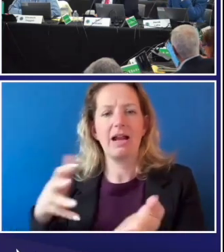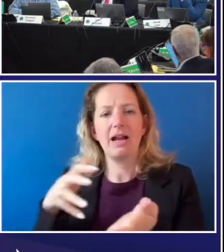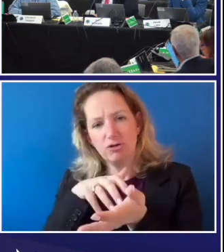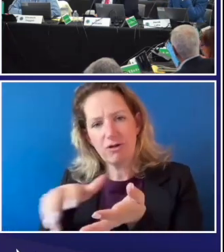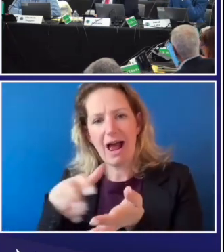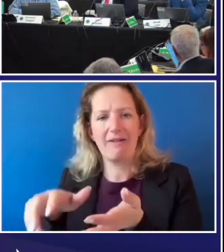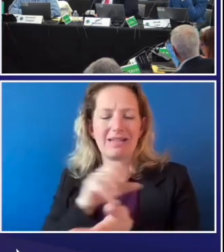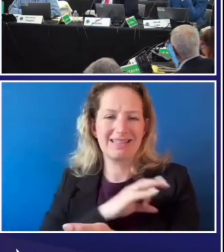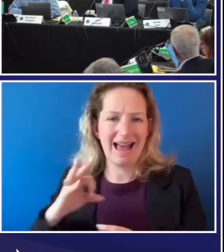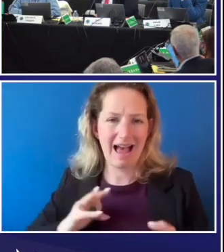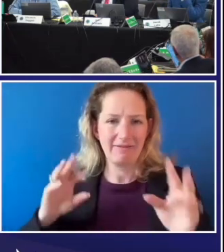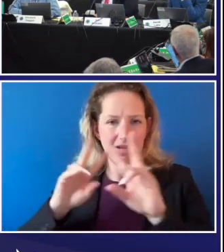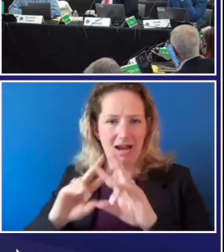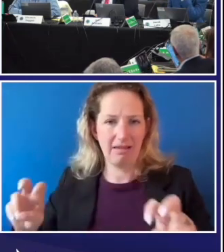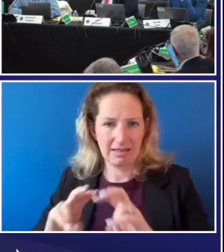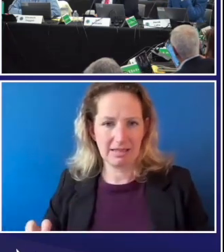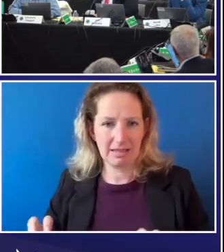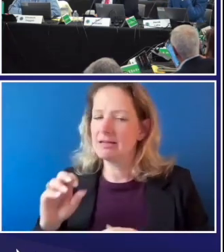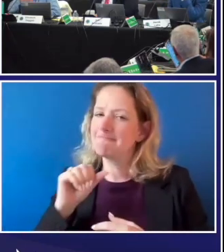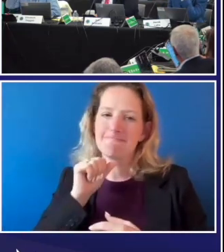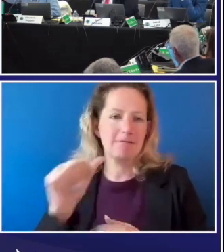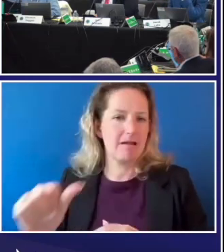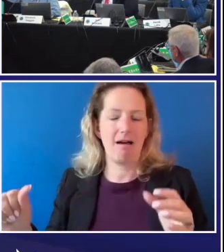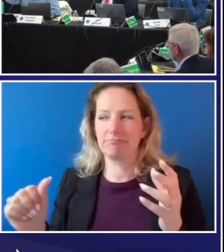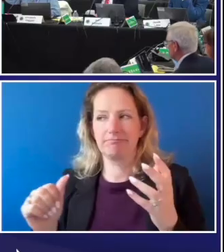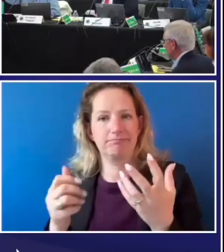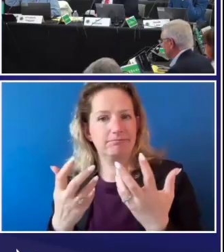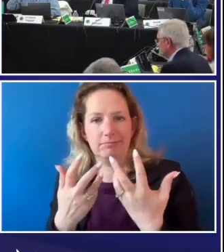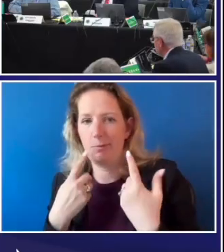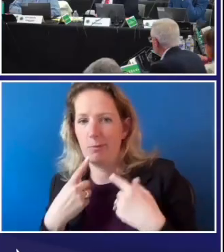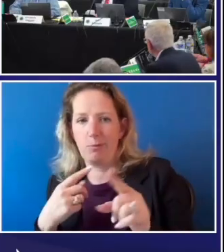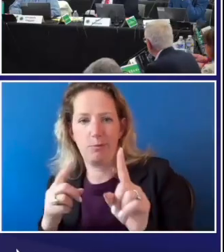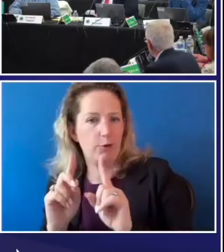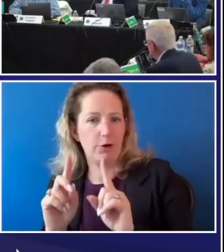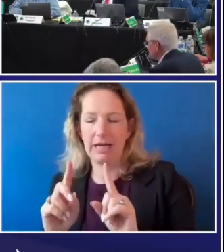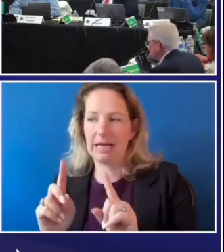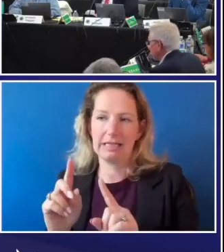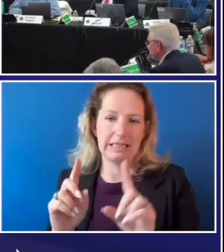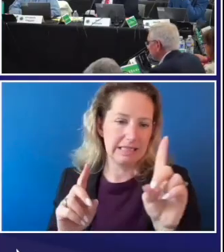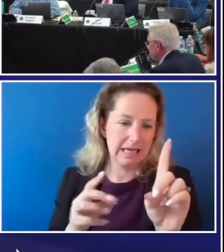So it was not working together to have then also D and E, not to mention that